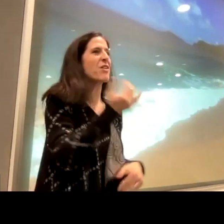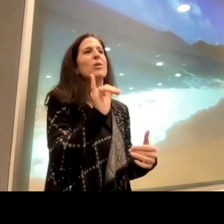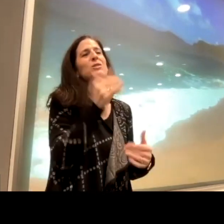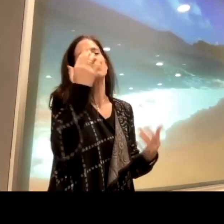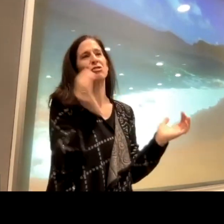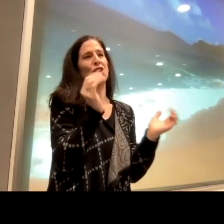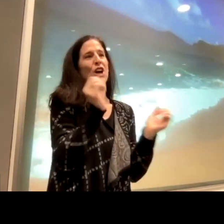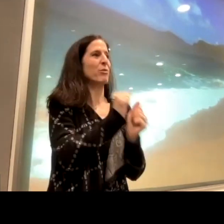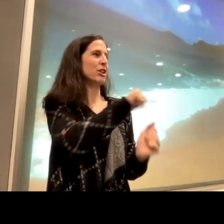Bye, everyone.